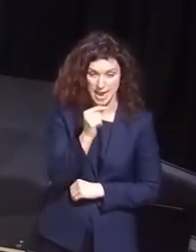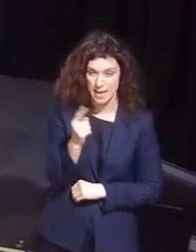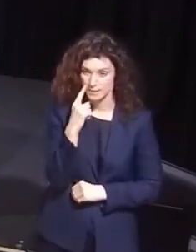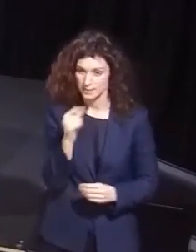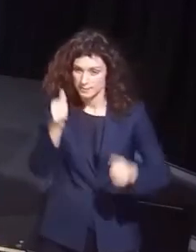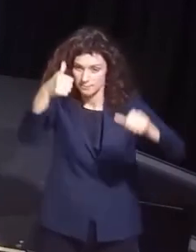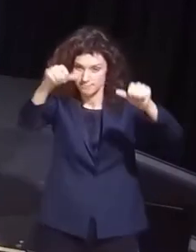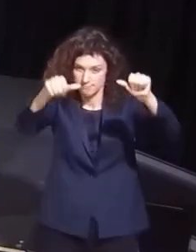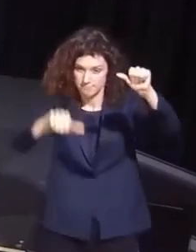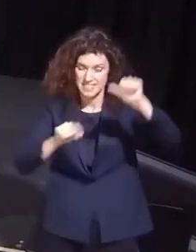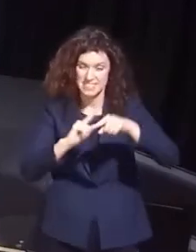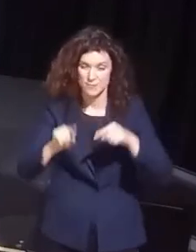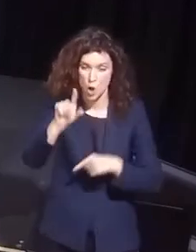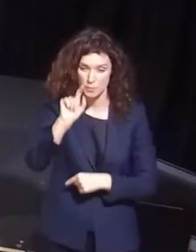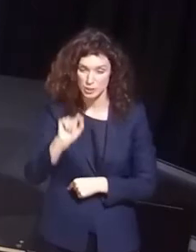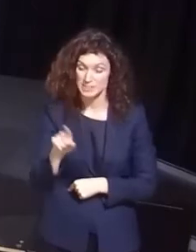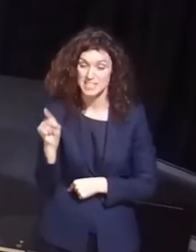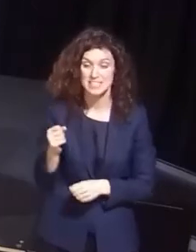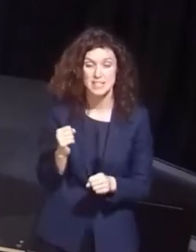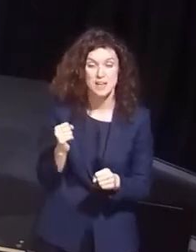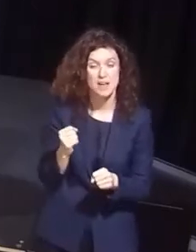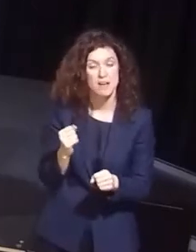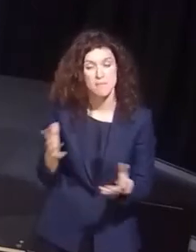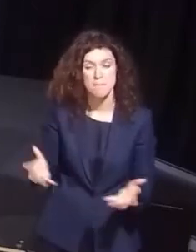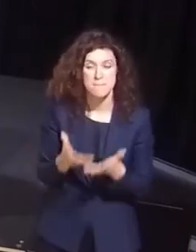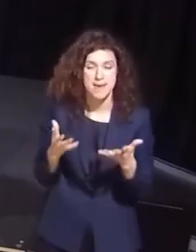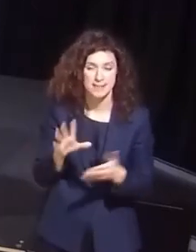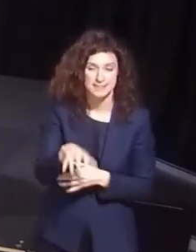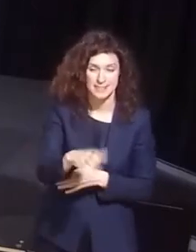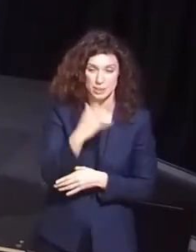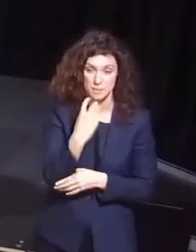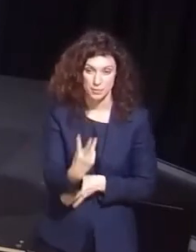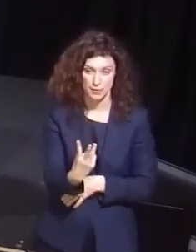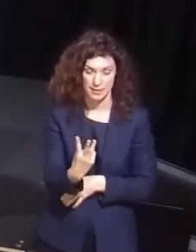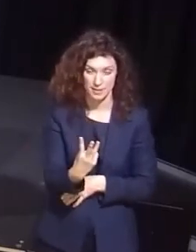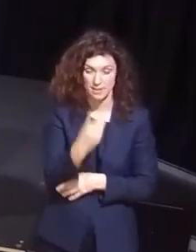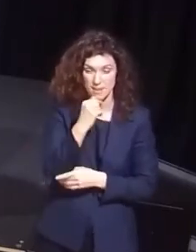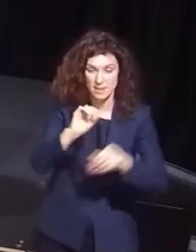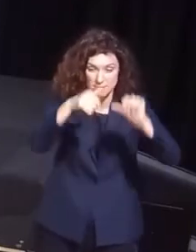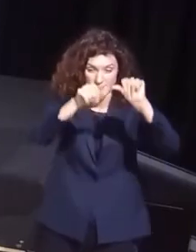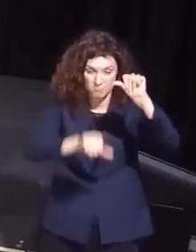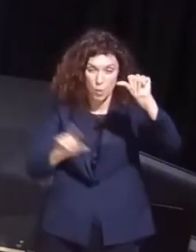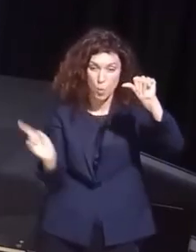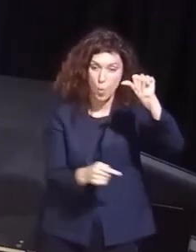And this is on a PlayStation 3 in this picture, where they can navigate all the menus and then play the game.